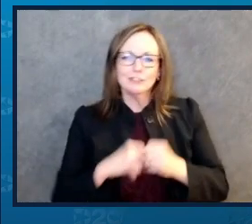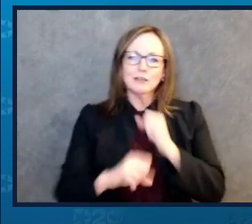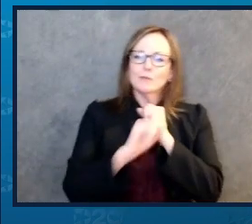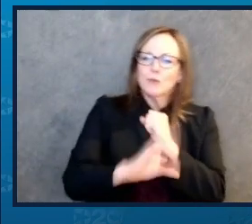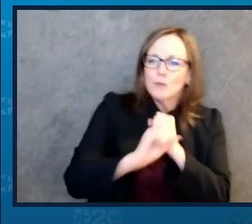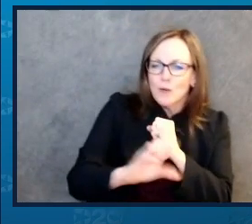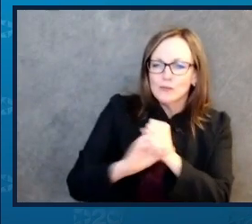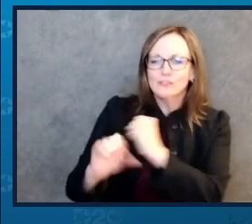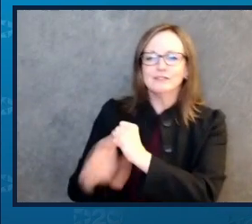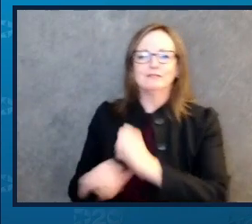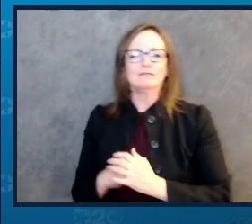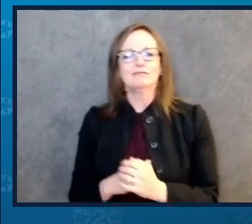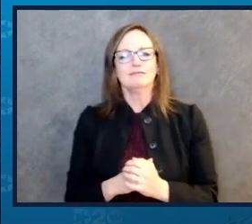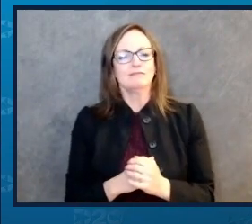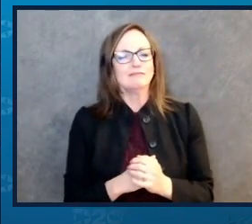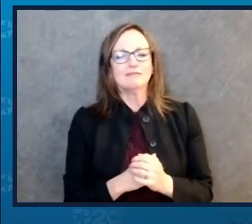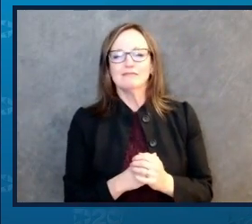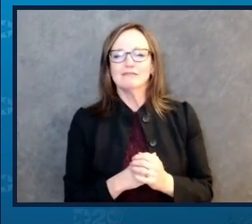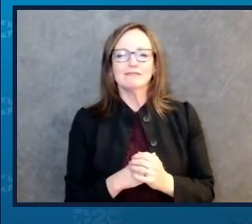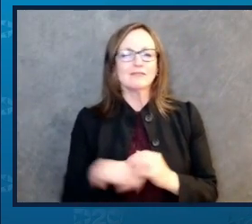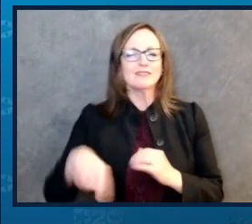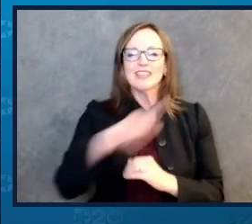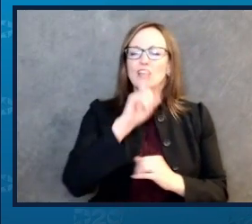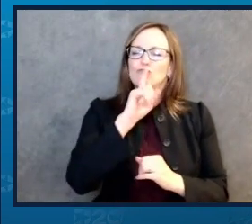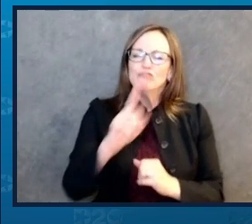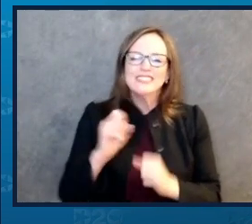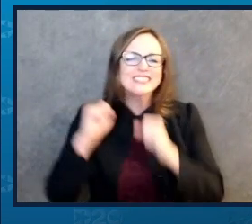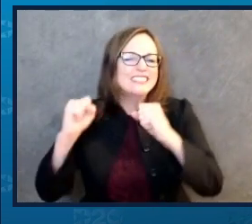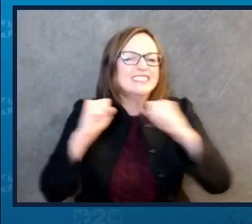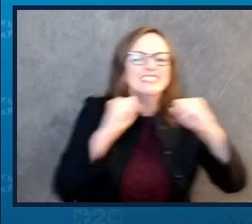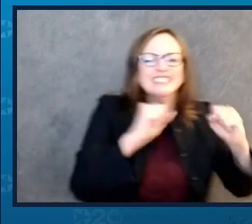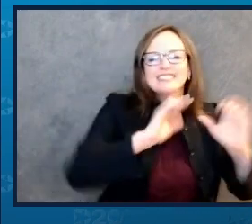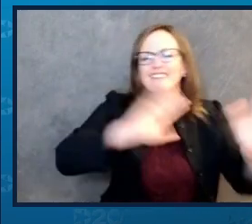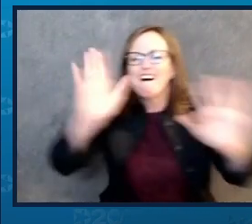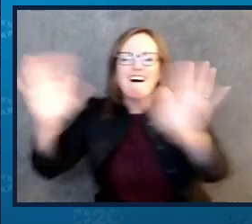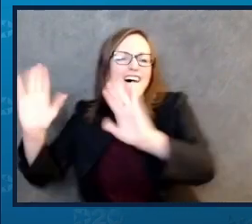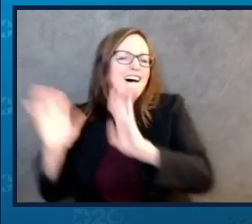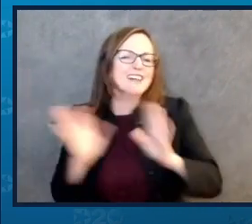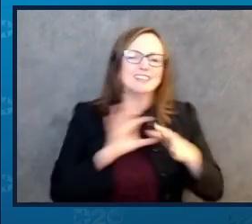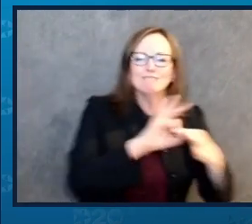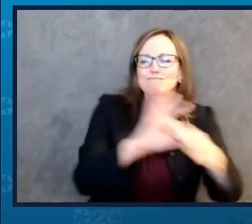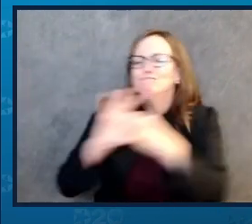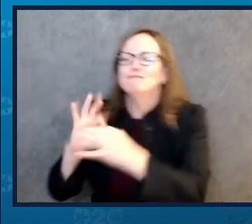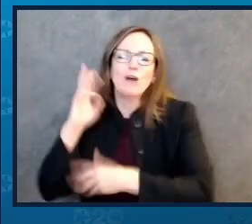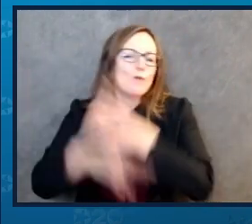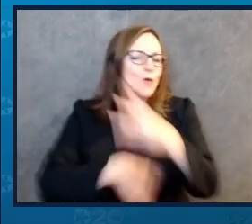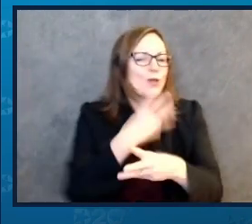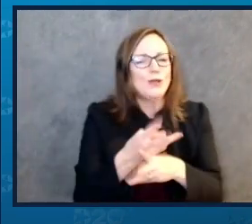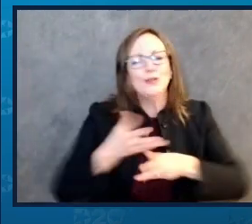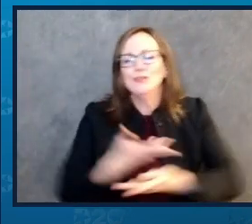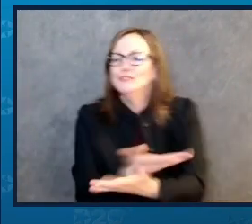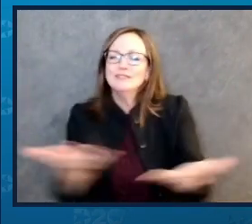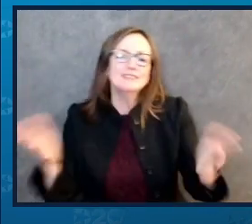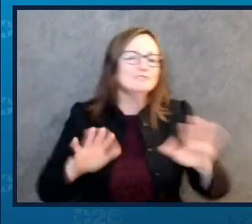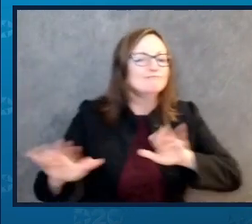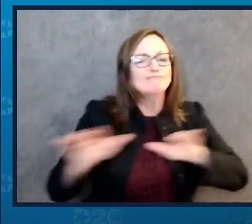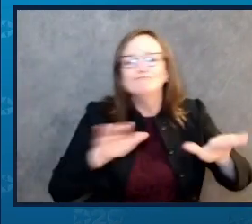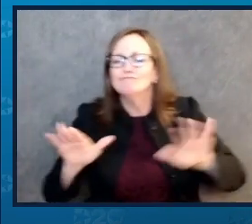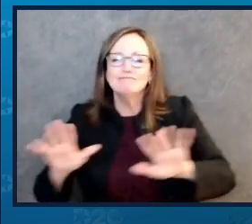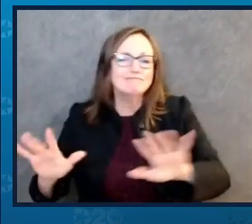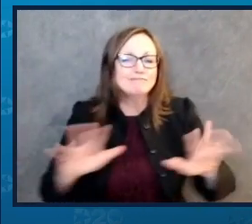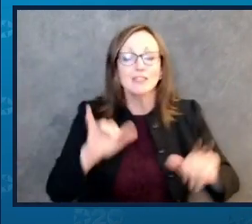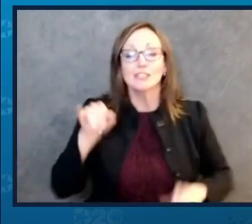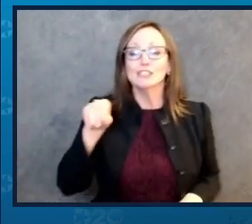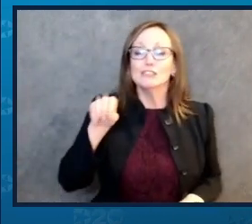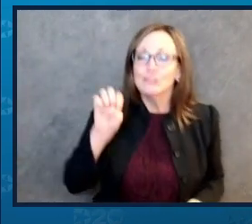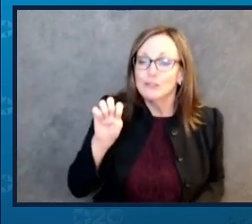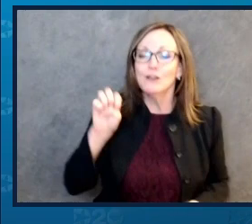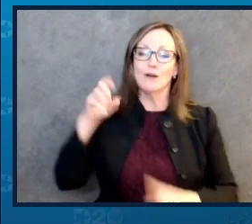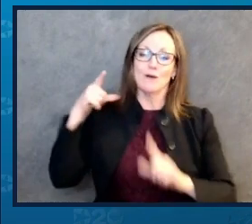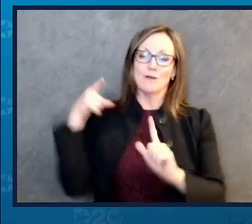JOE, HE BELIEVES WE STAND WITH